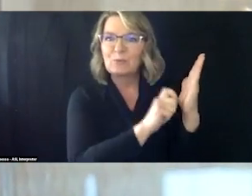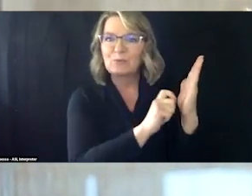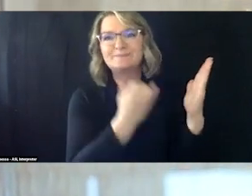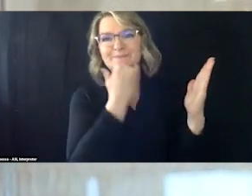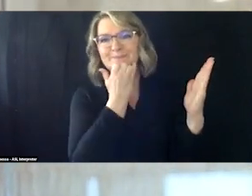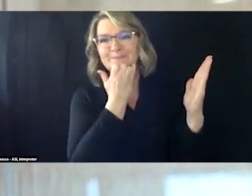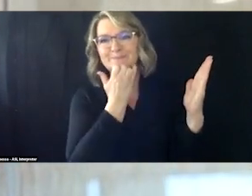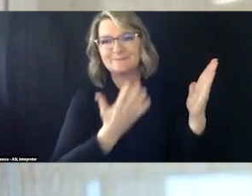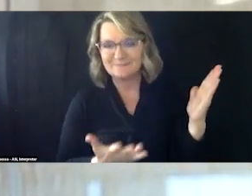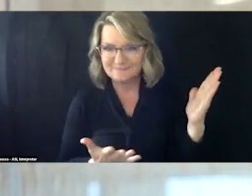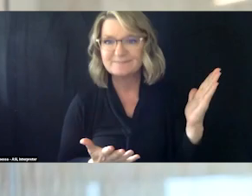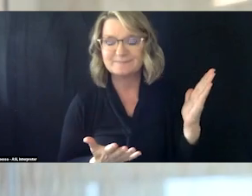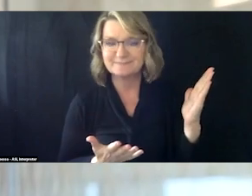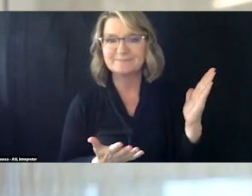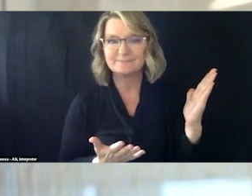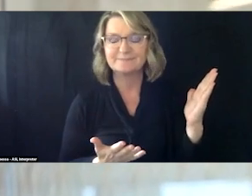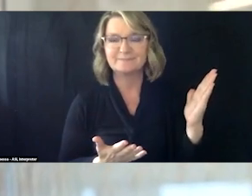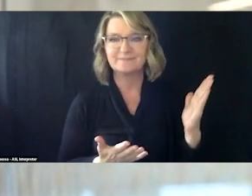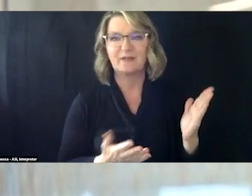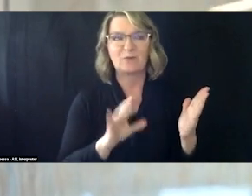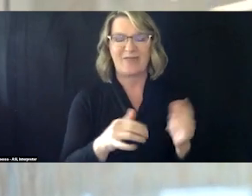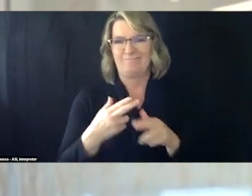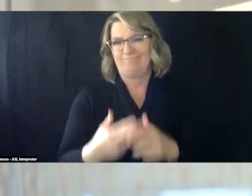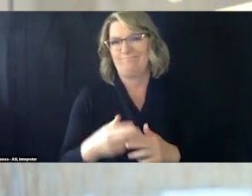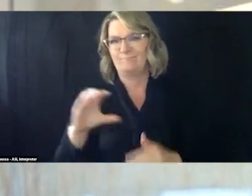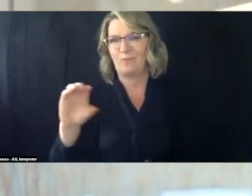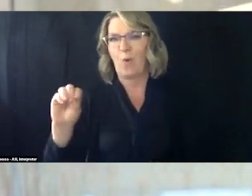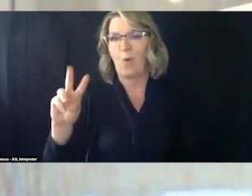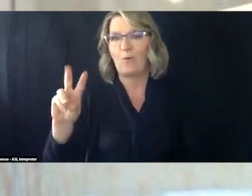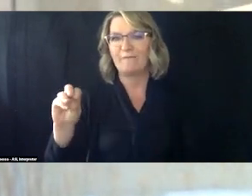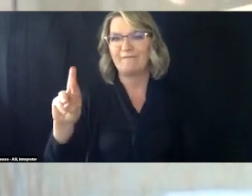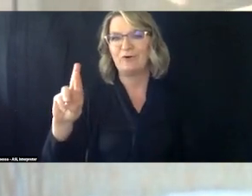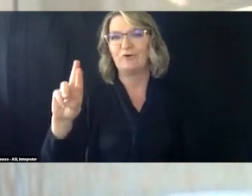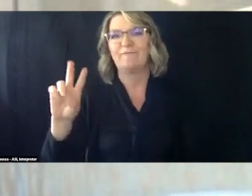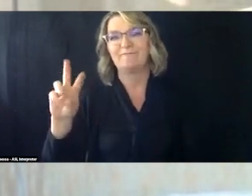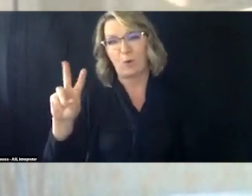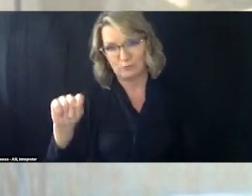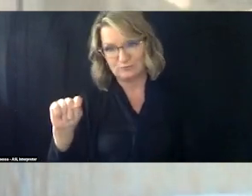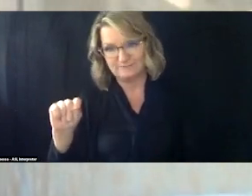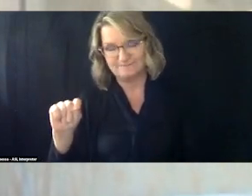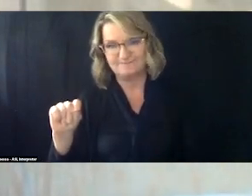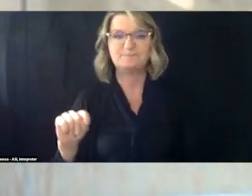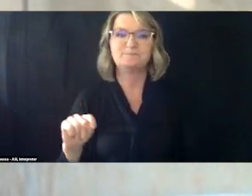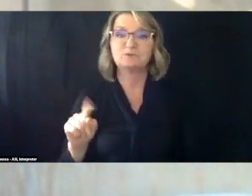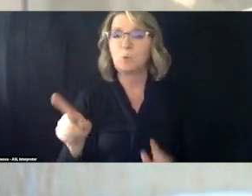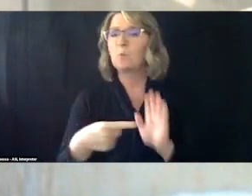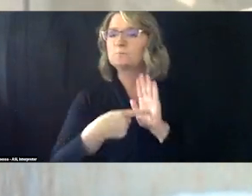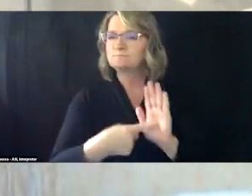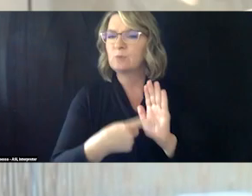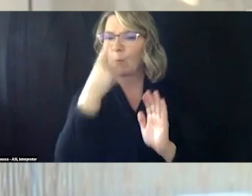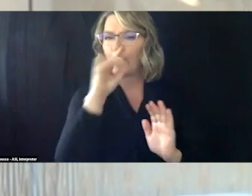different candidates so that would constitute an overvote so we're going to show you what